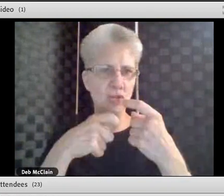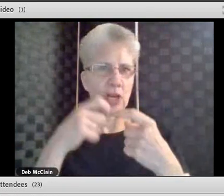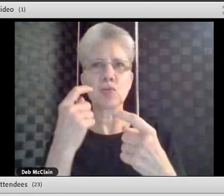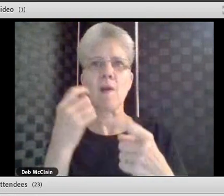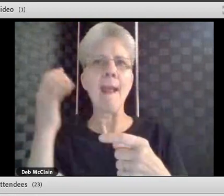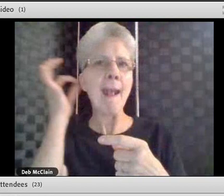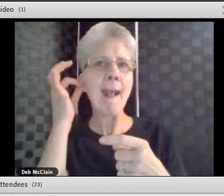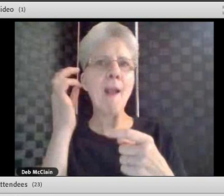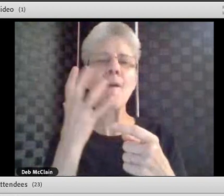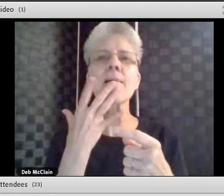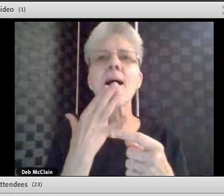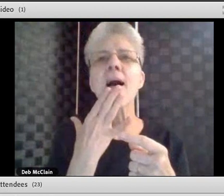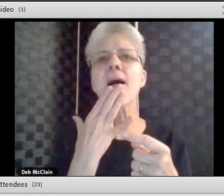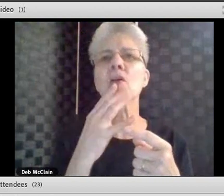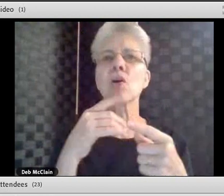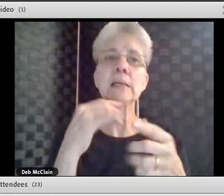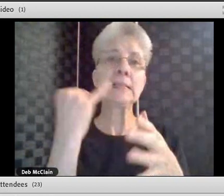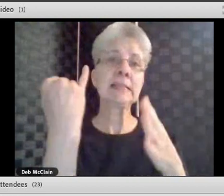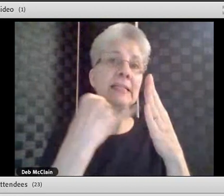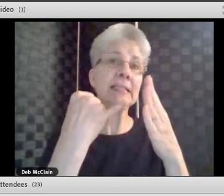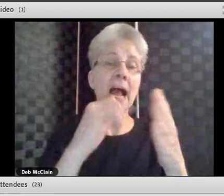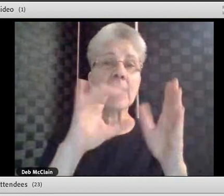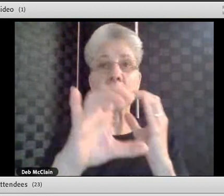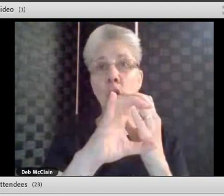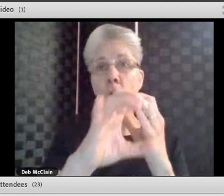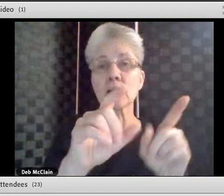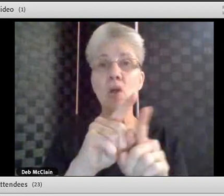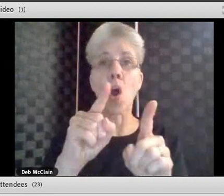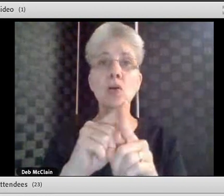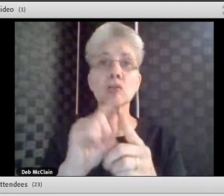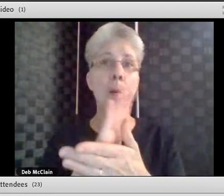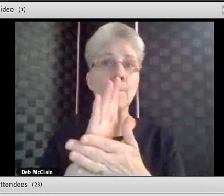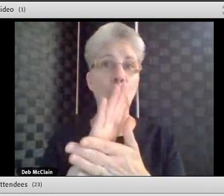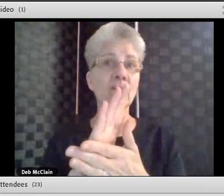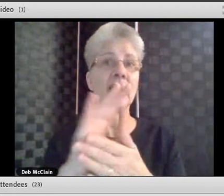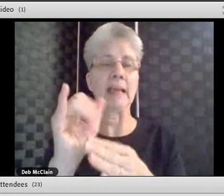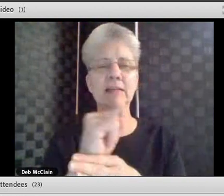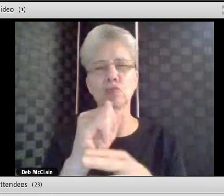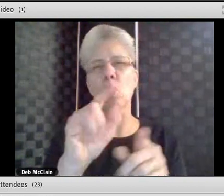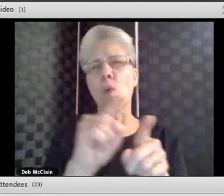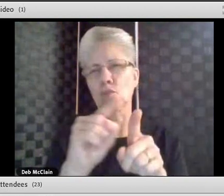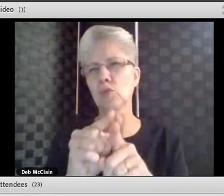when designing cars, and of course, also the movie industry, and also, you know, our media with journalism,